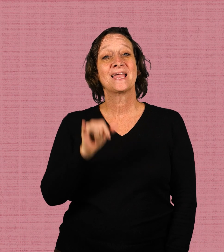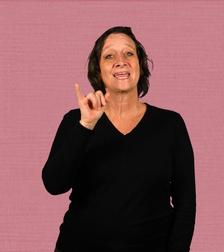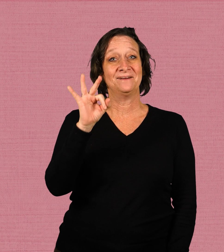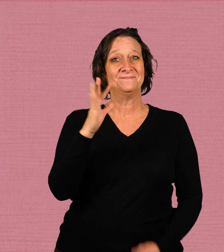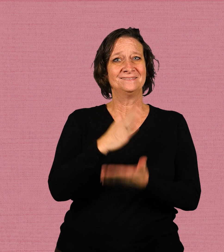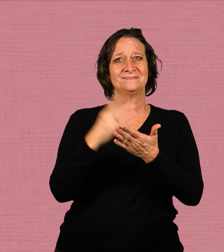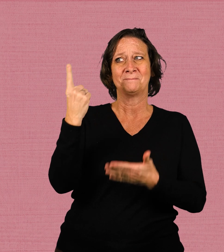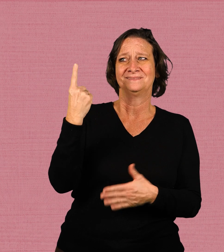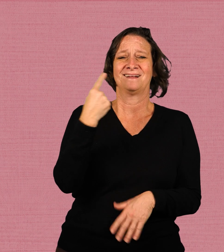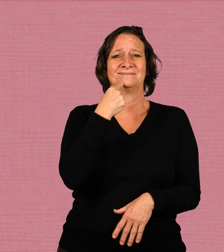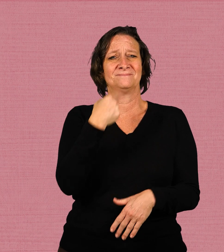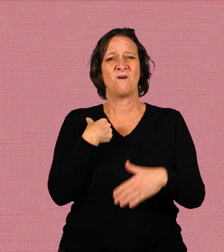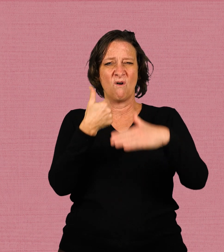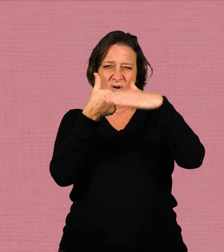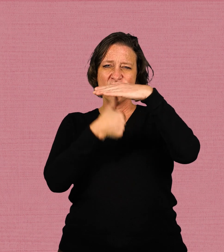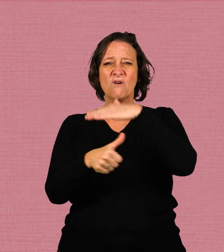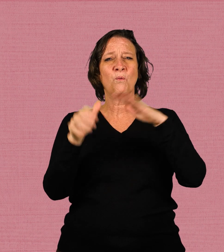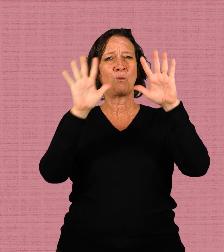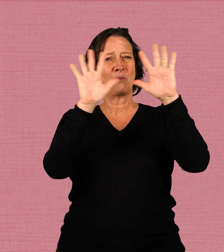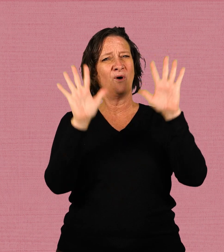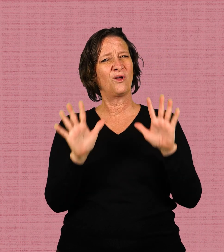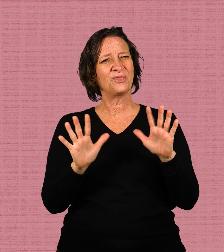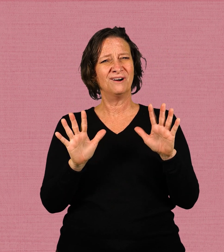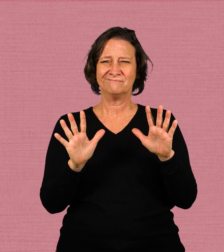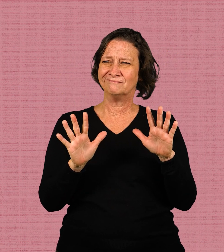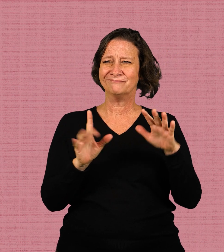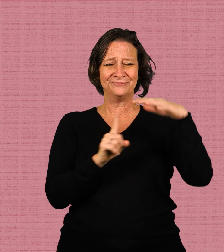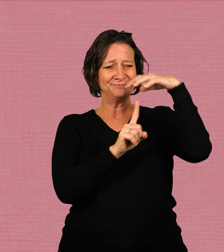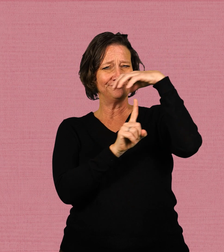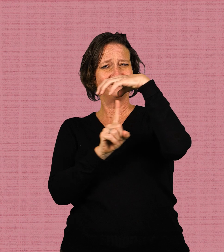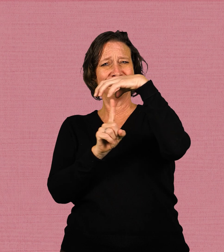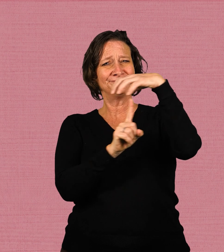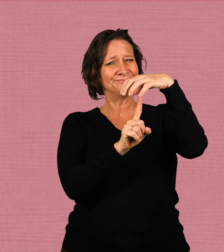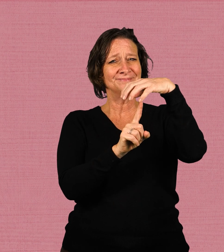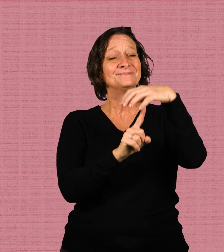If someone says, “I’m under the weather,”